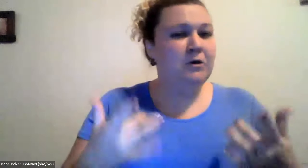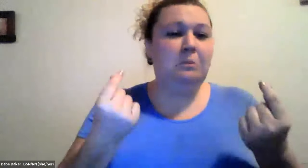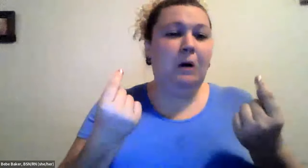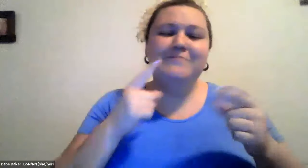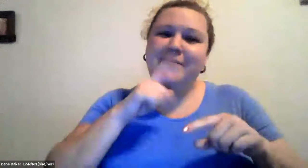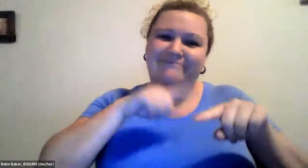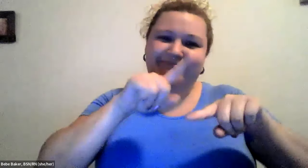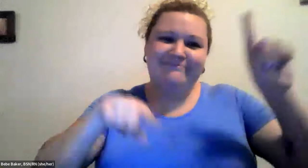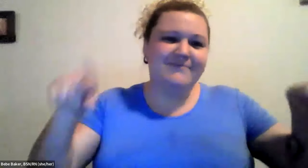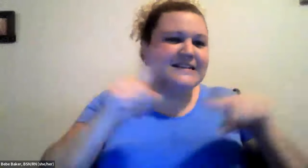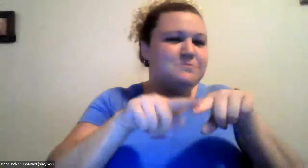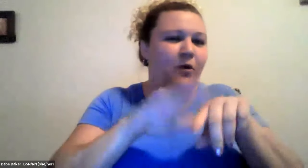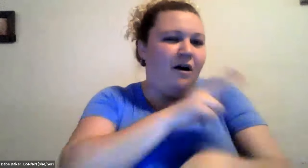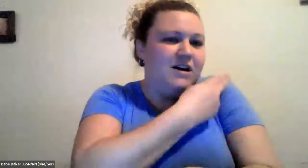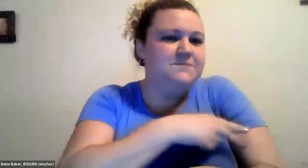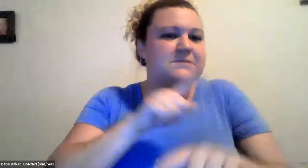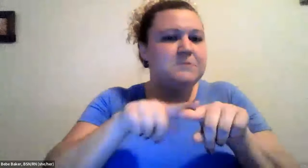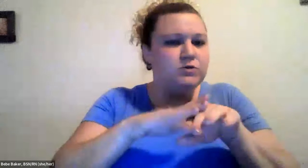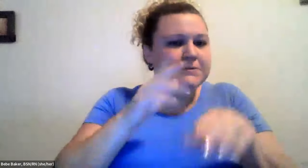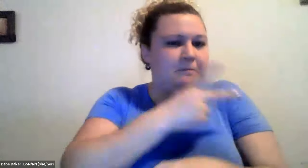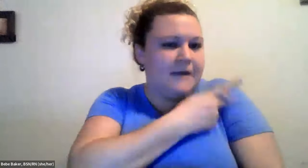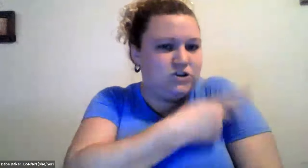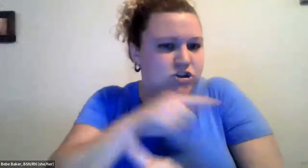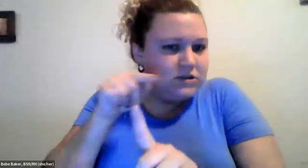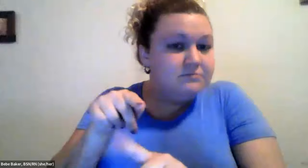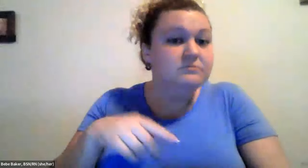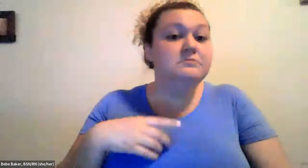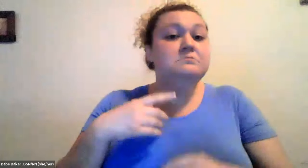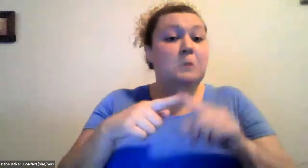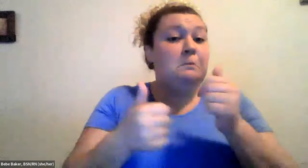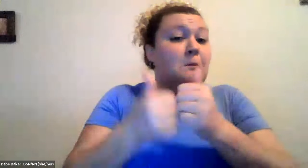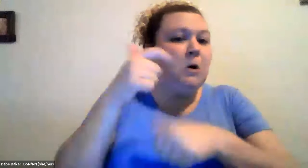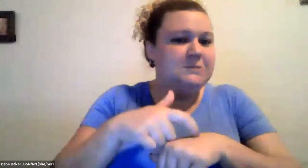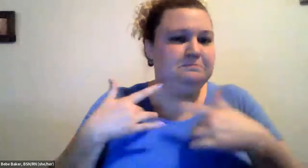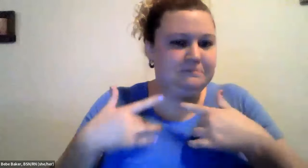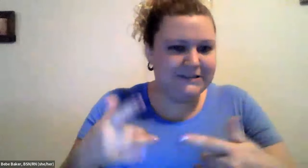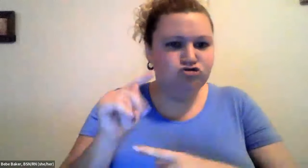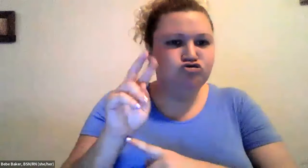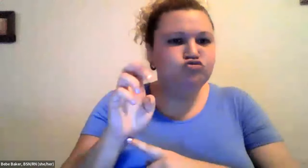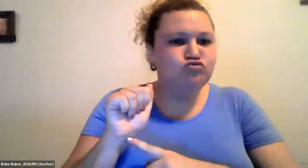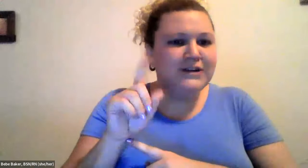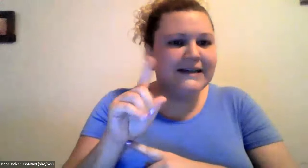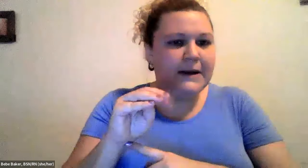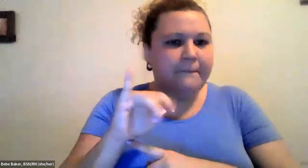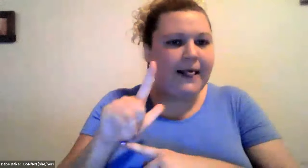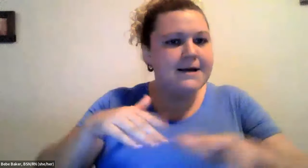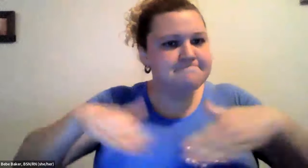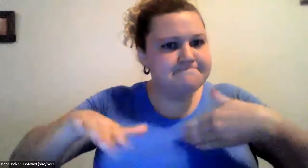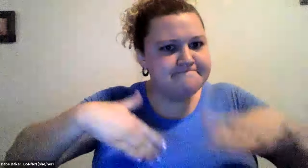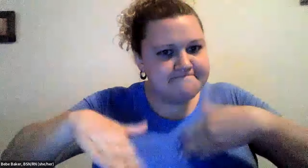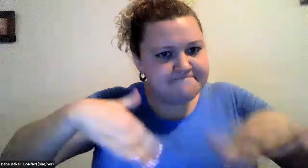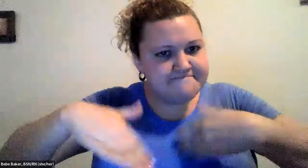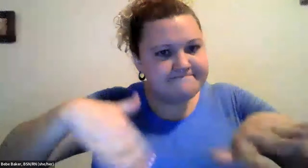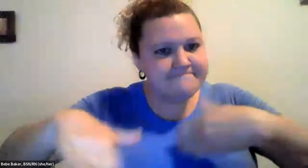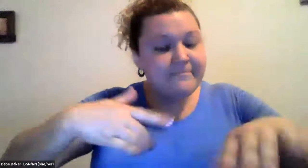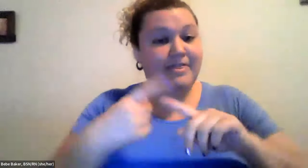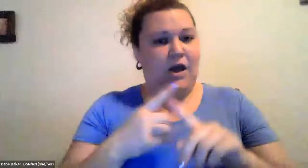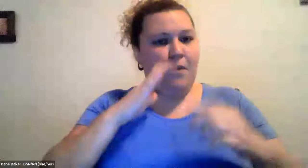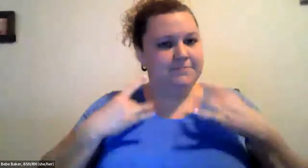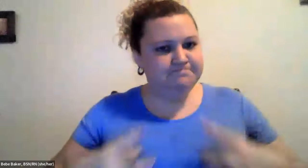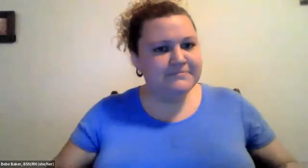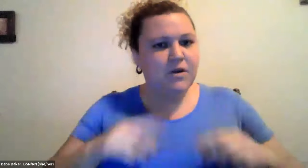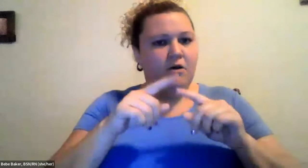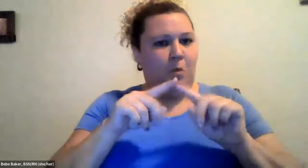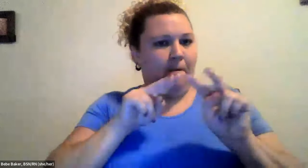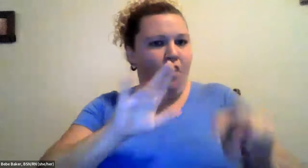Cristine Saunders: And so that stress test can vary, it depends on the hospital and it depends on the patient, but most of the time it's done on a treadmill and the person is walking on the treadmill.